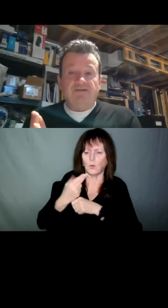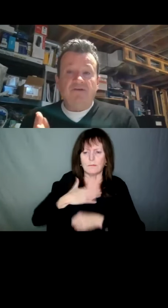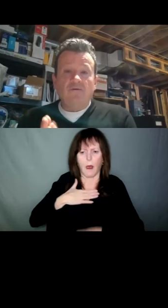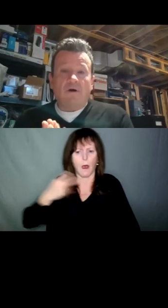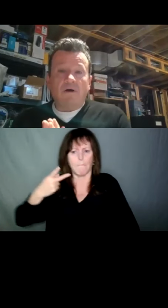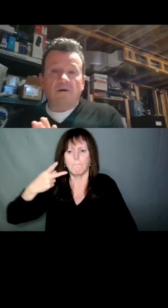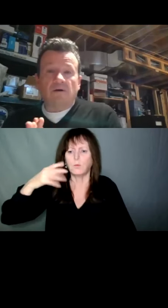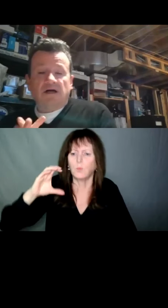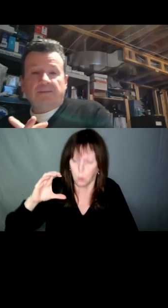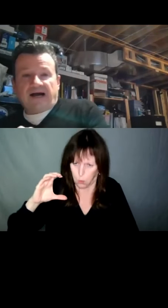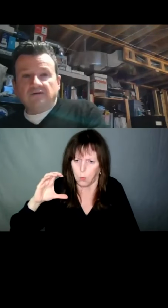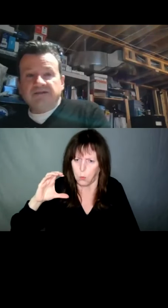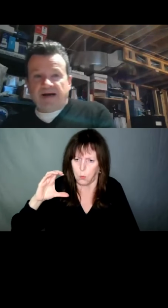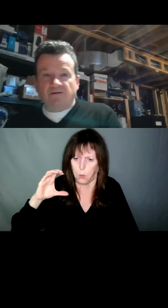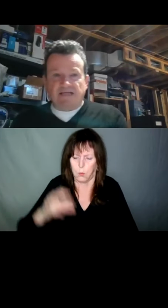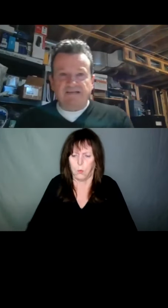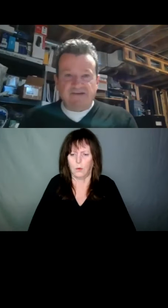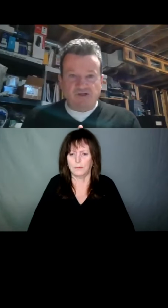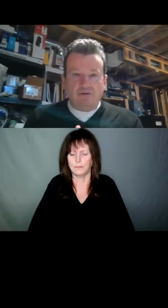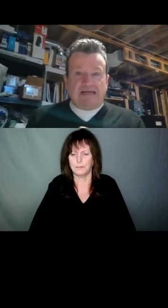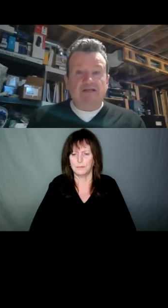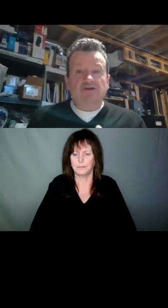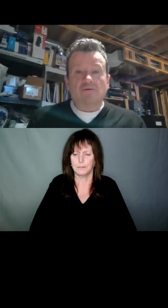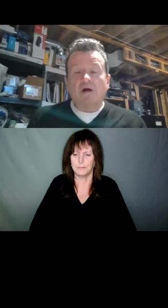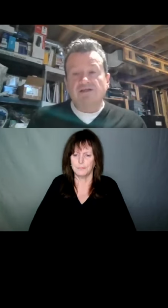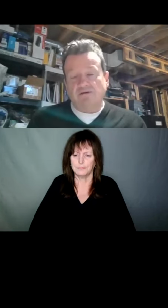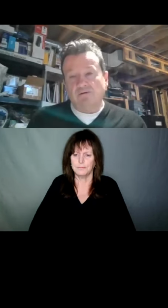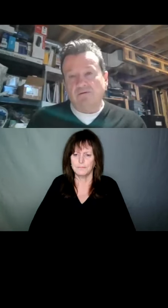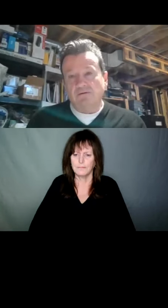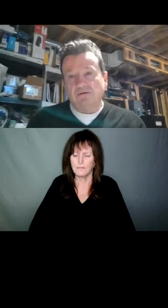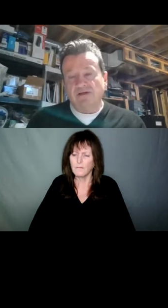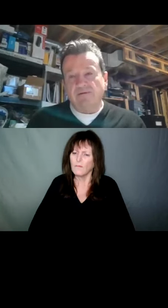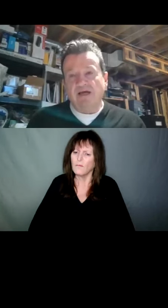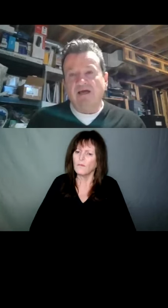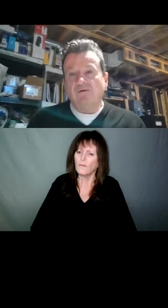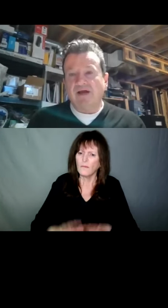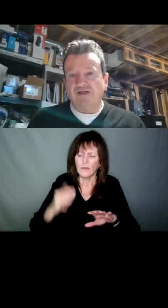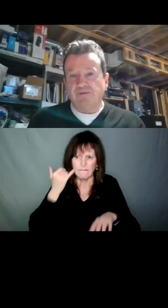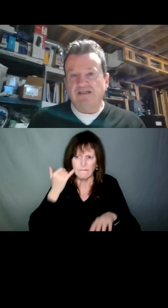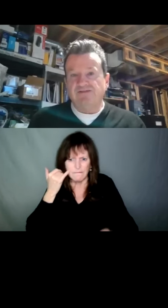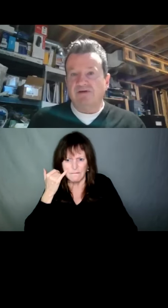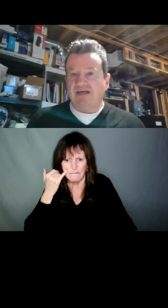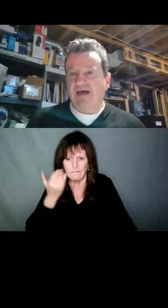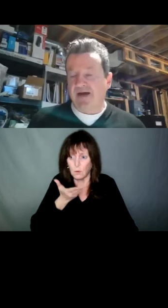So the website is there, you can go there. All you have to do is put in your postal code and it will